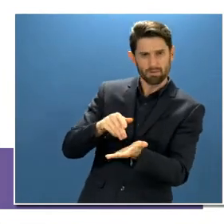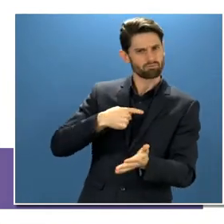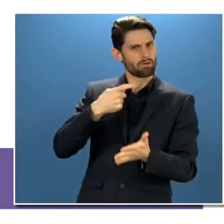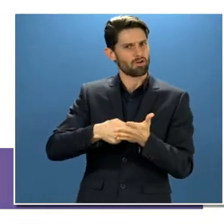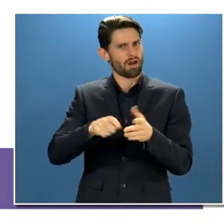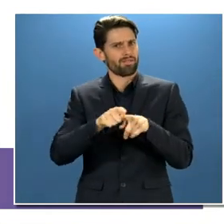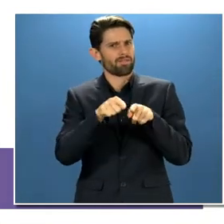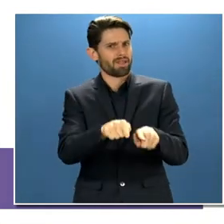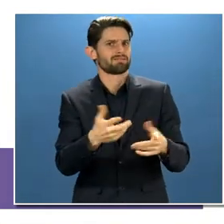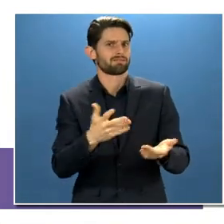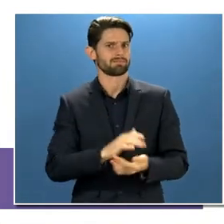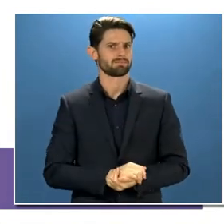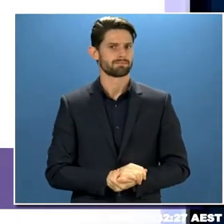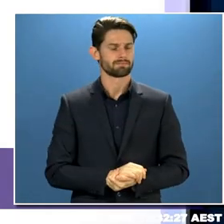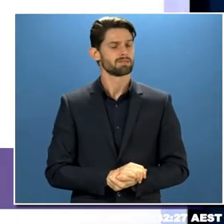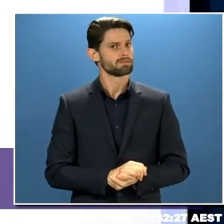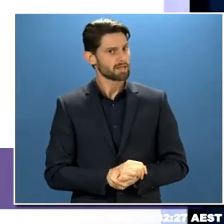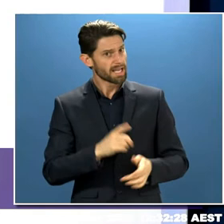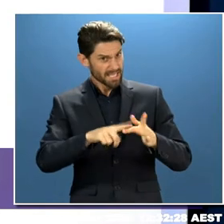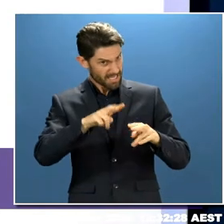When you were doing that job, if someone was being rude to you,